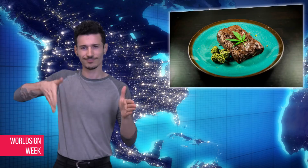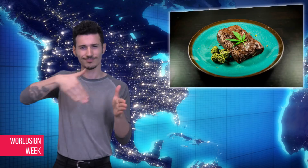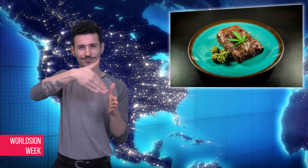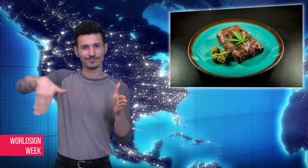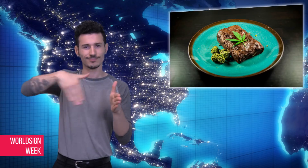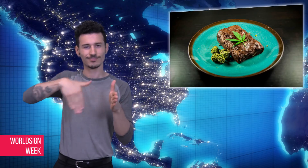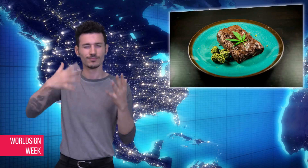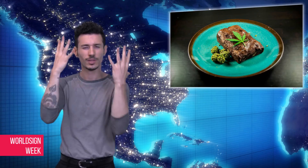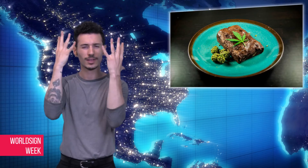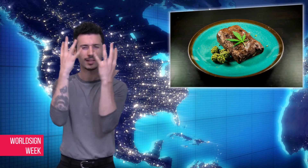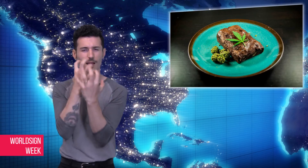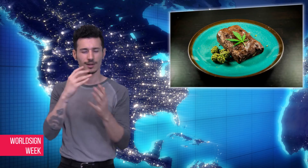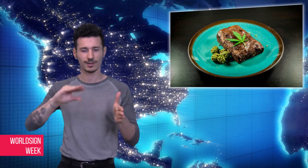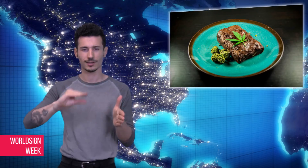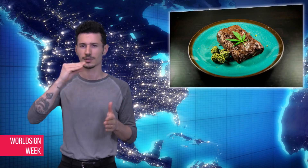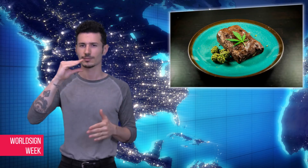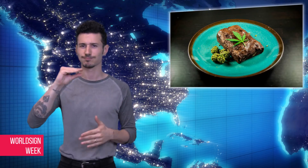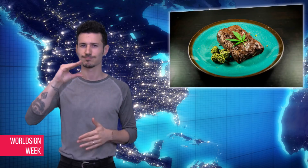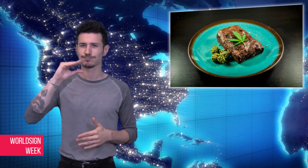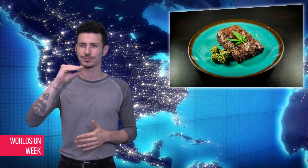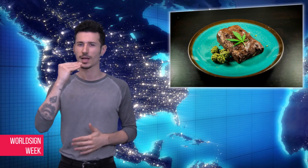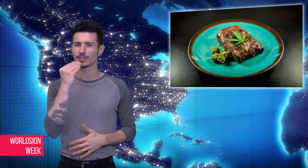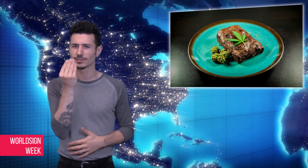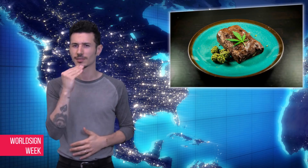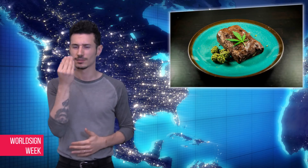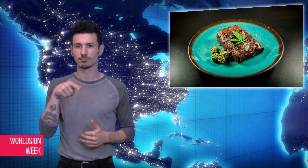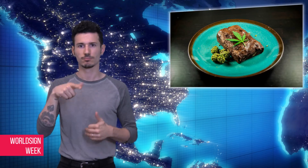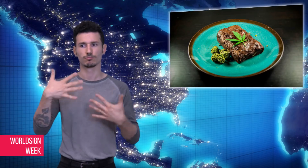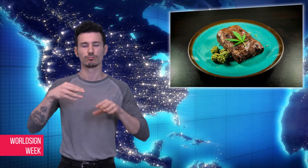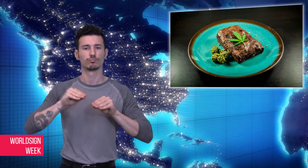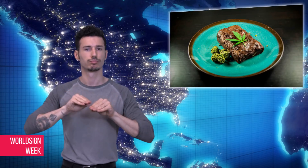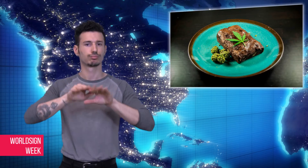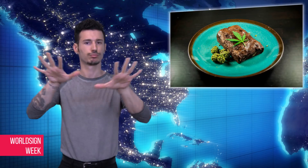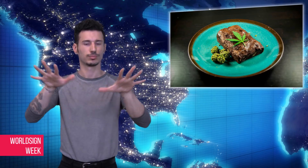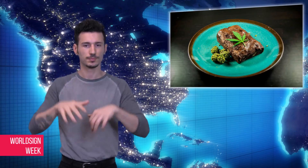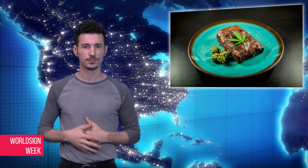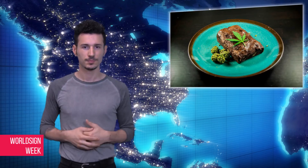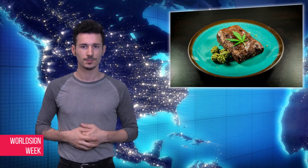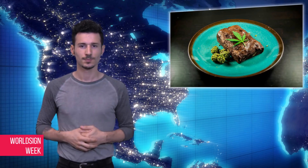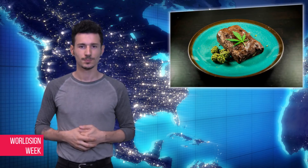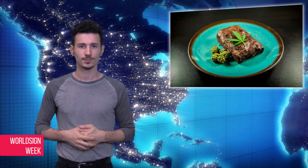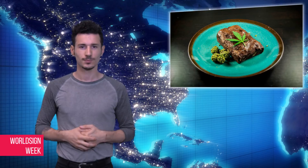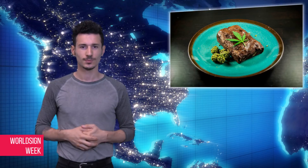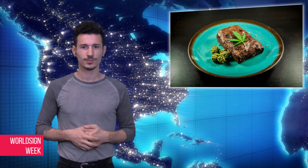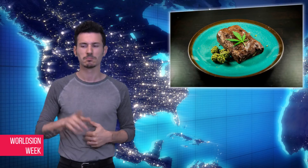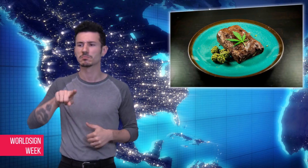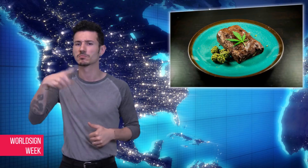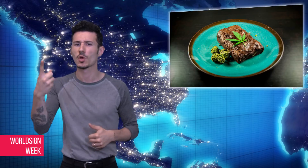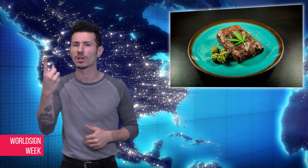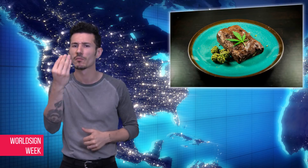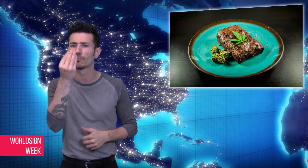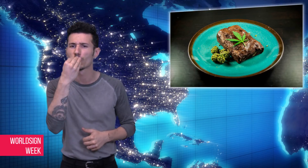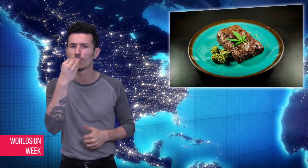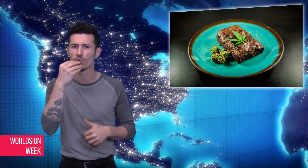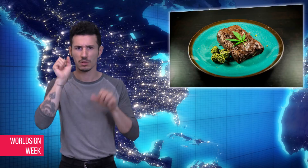eaten. There are food products infused with marijuana - brownies